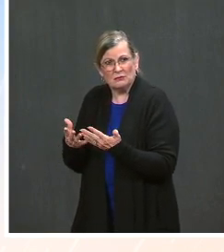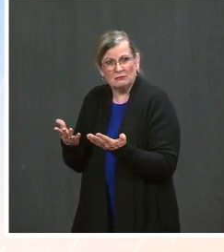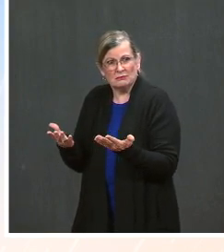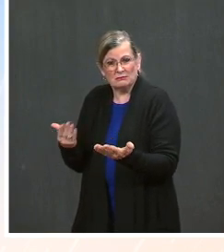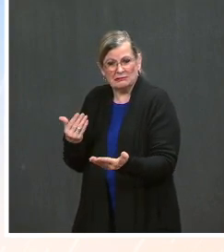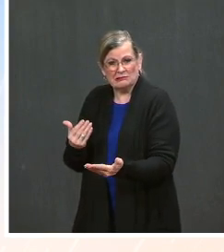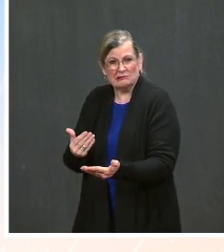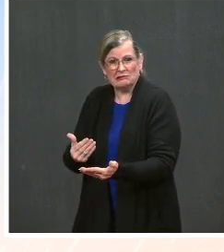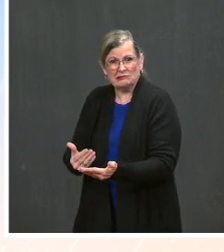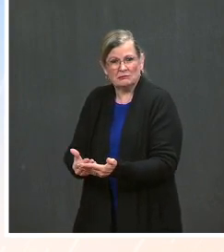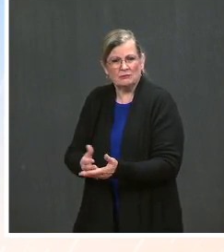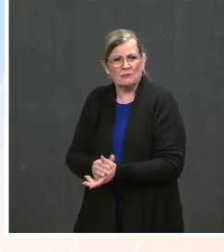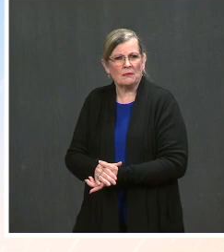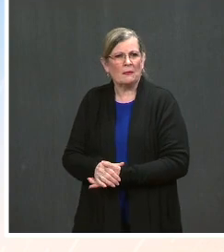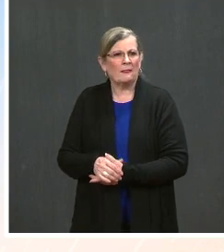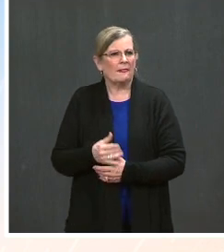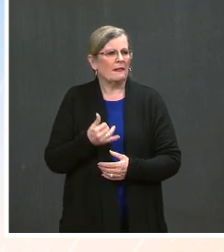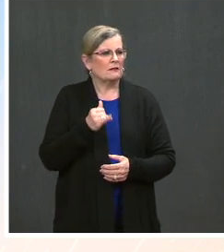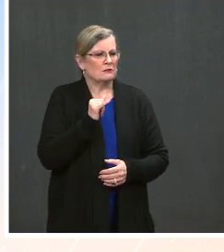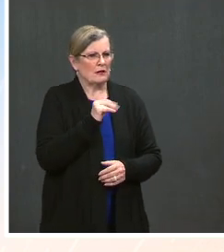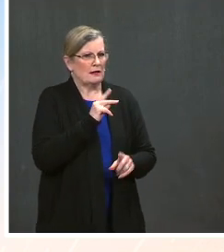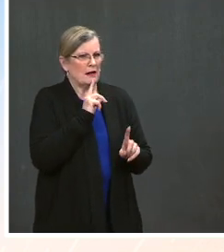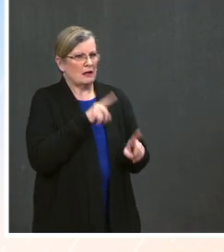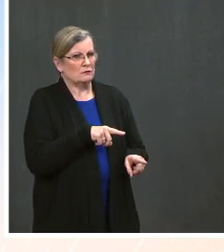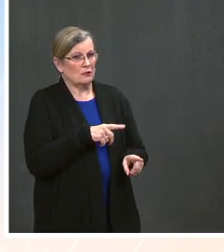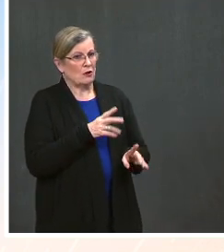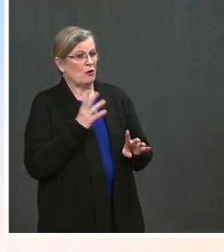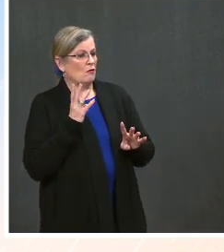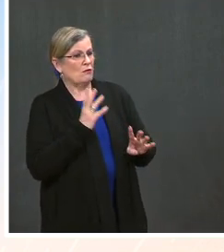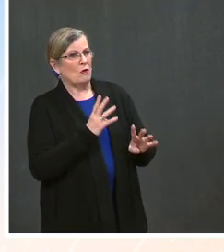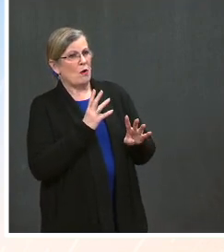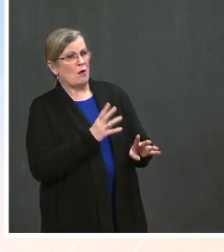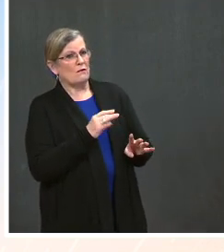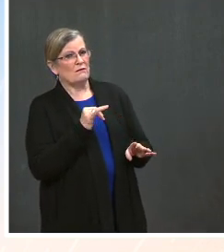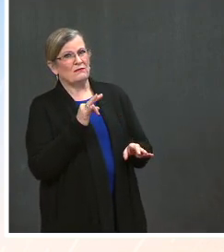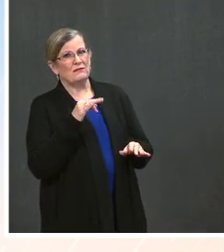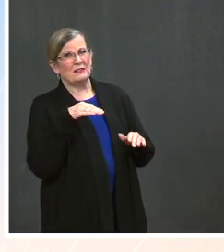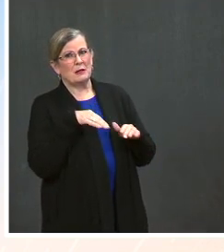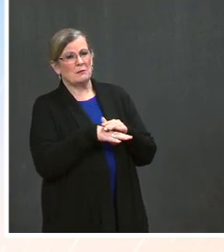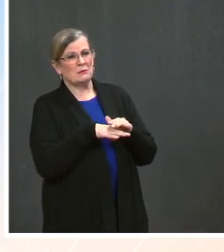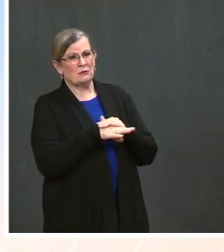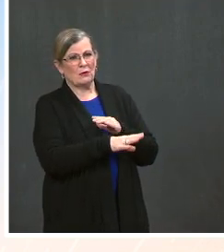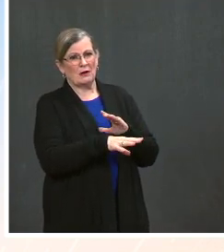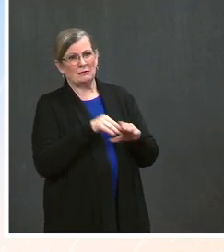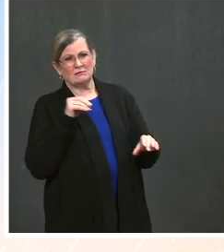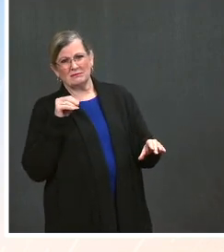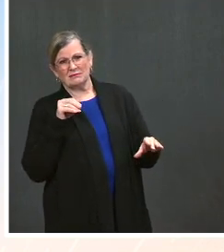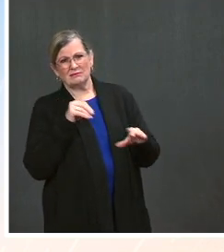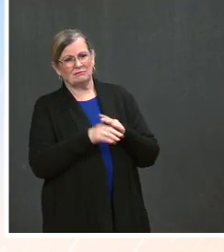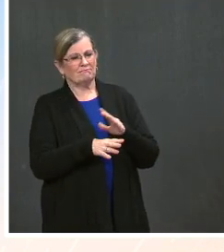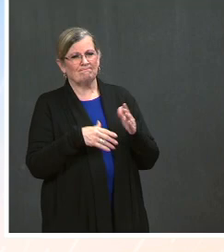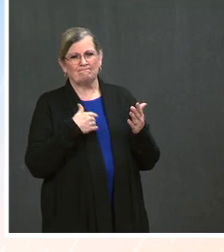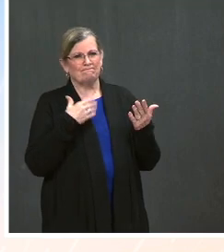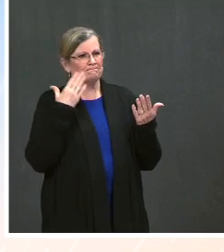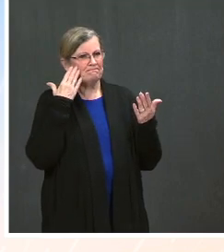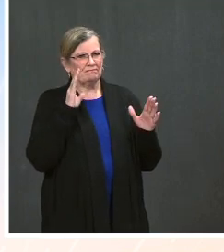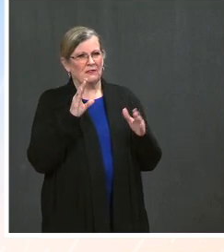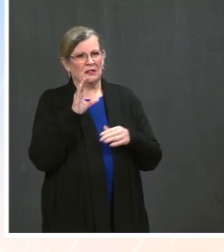that would certainly be the State Department to address. I'll have to talk to our legislative team about, kind of, our role in this legislation.